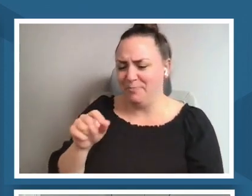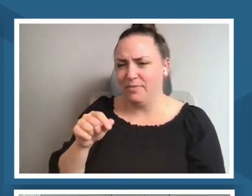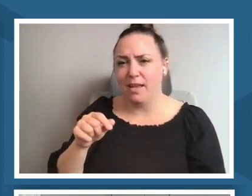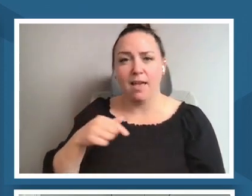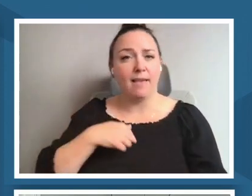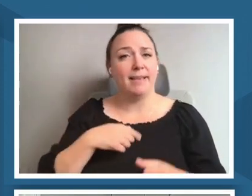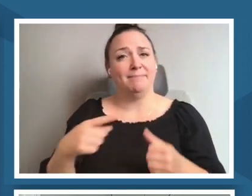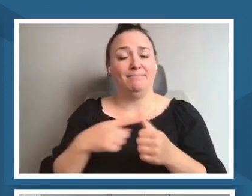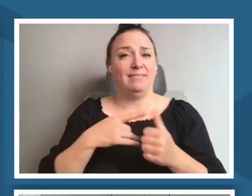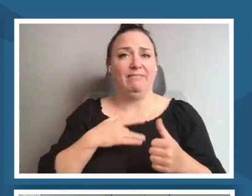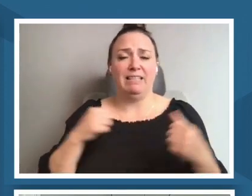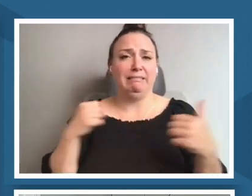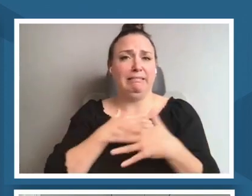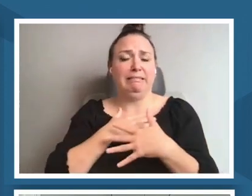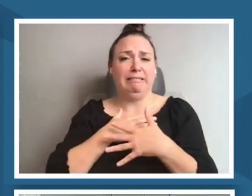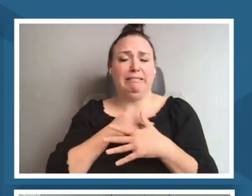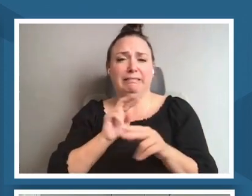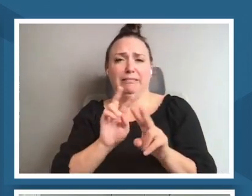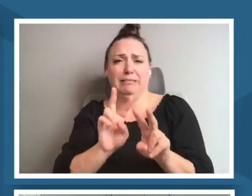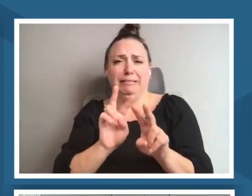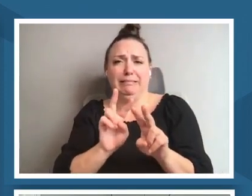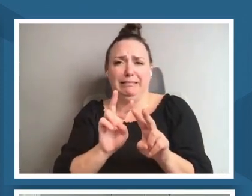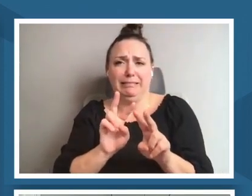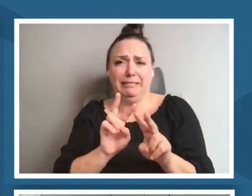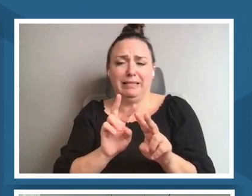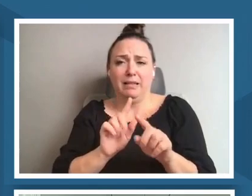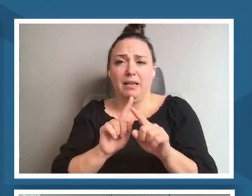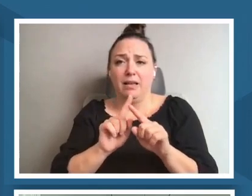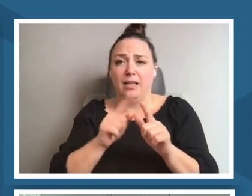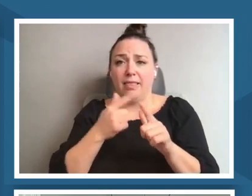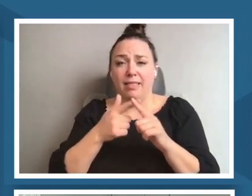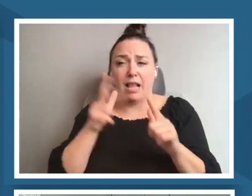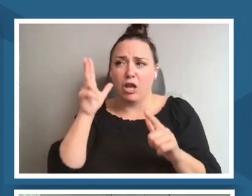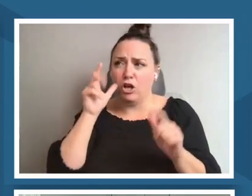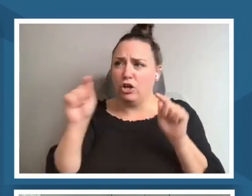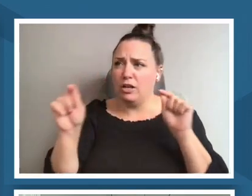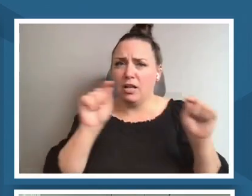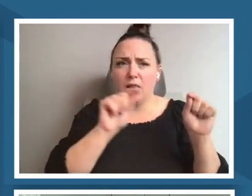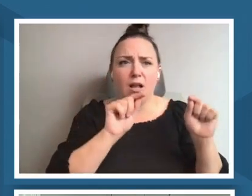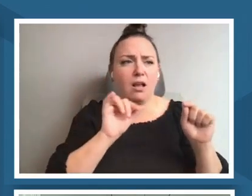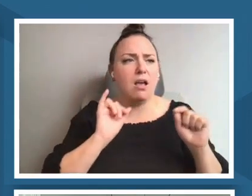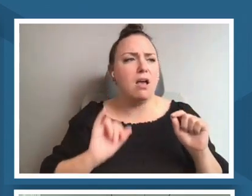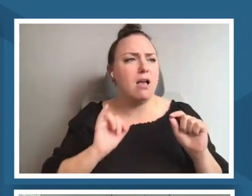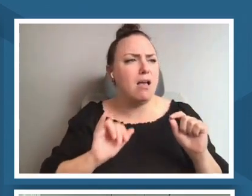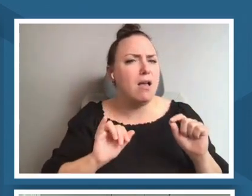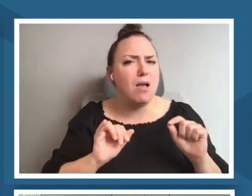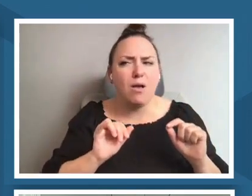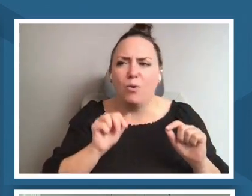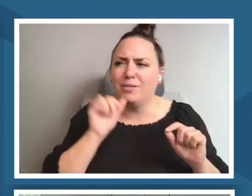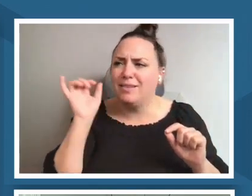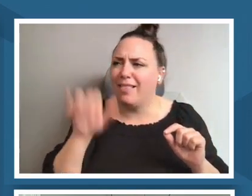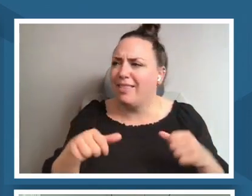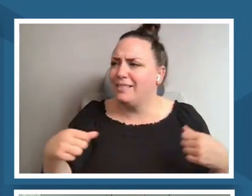foreboding but after hearing other and i can see it's not as scary so how